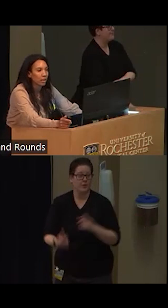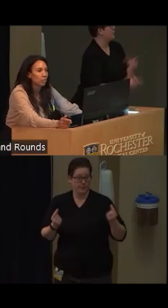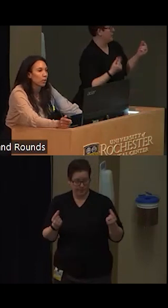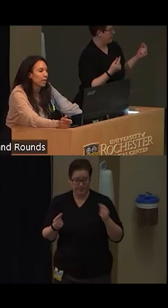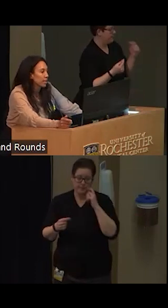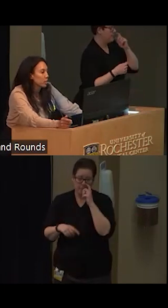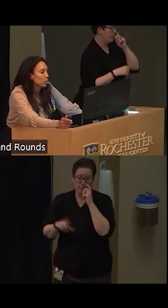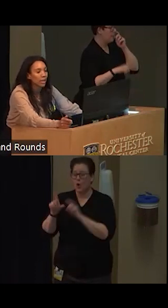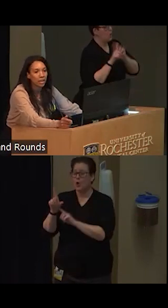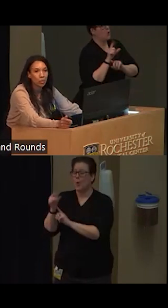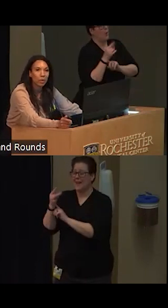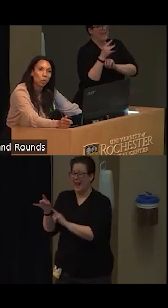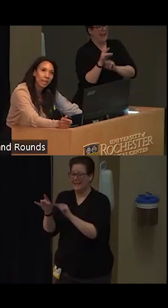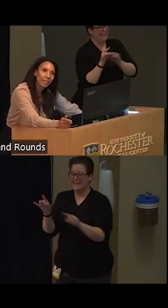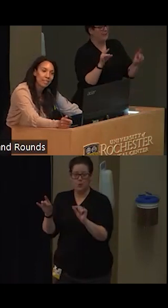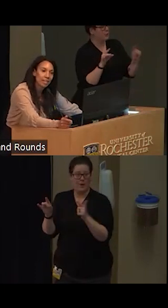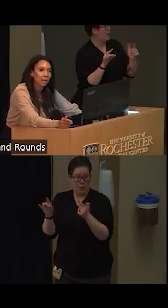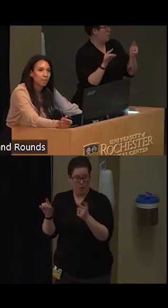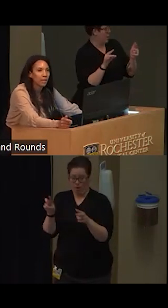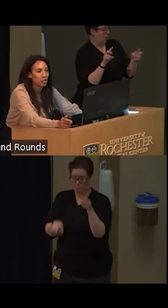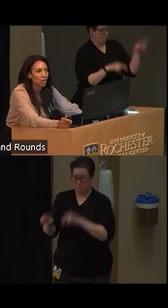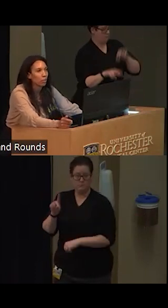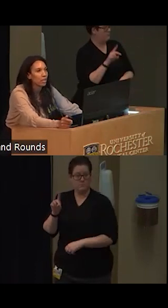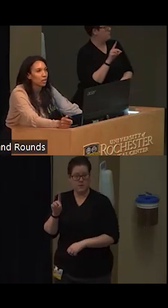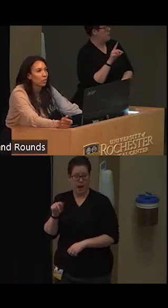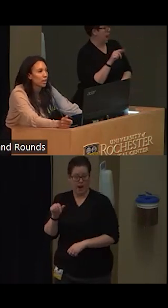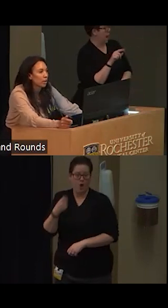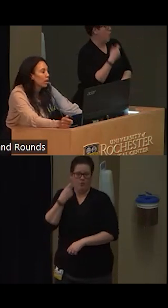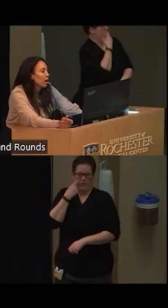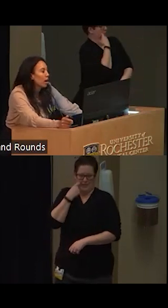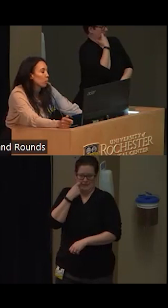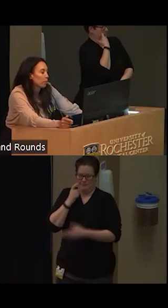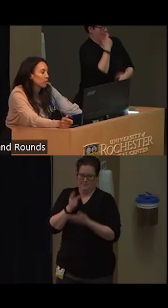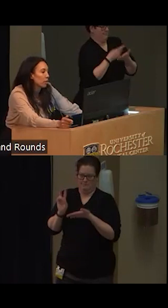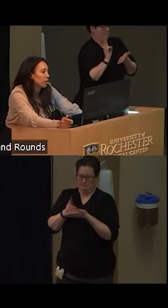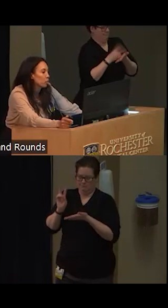at our data from 2018 to 2021 at the time and just a couple weeks ago we were able to look at